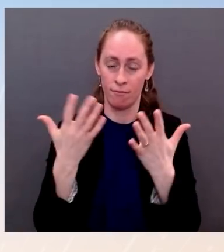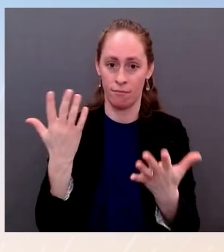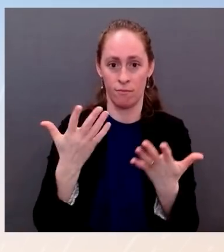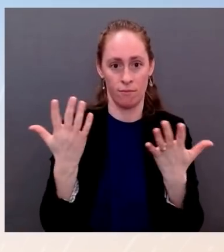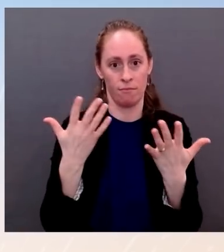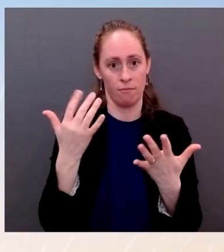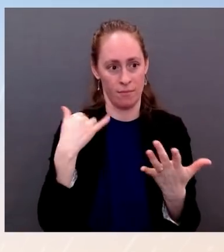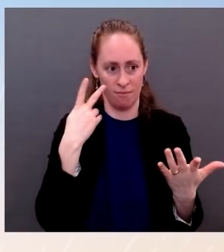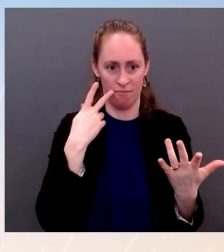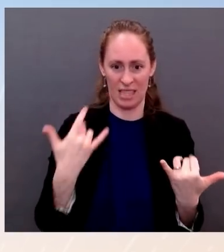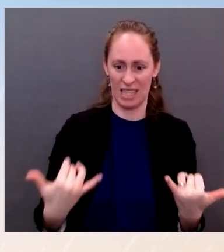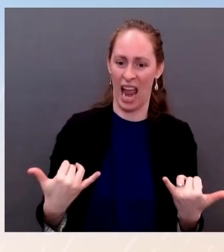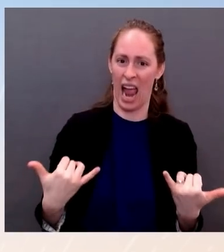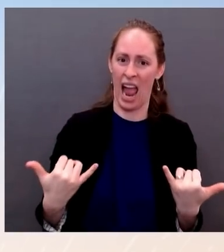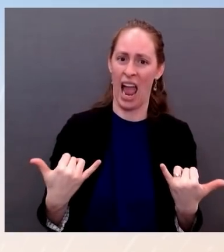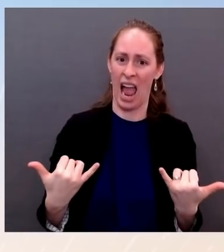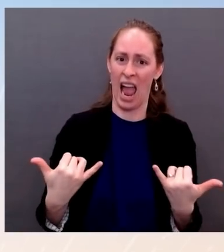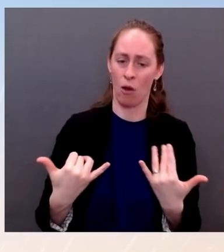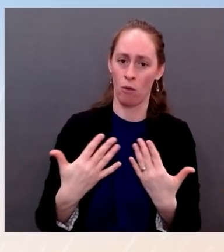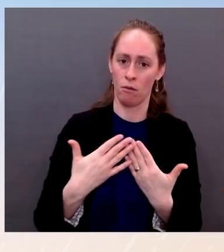Now, as we gain more information,